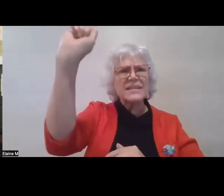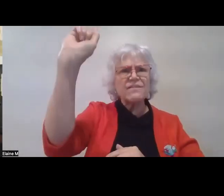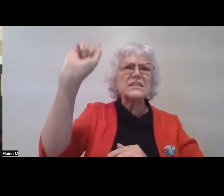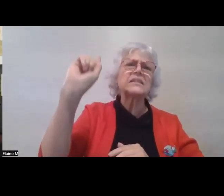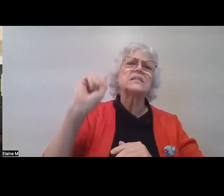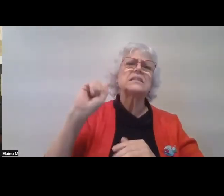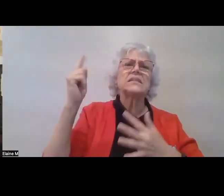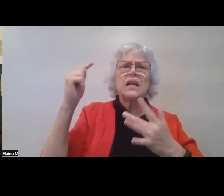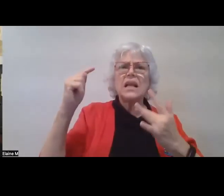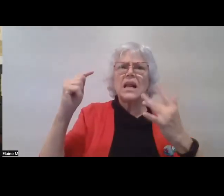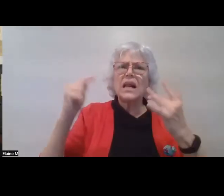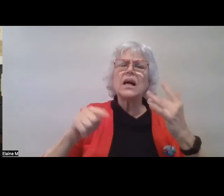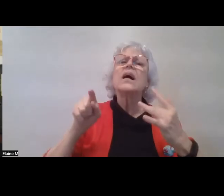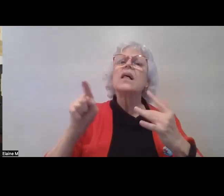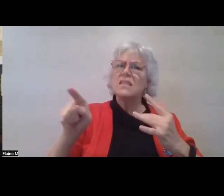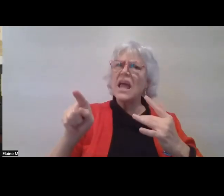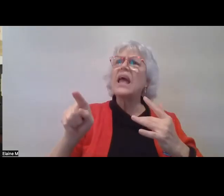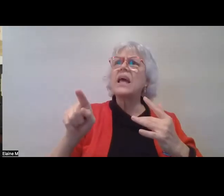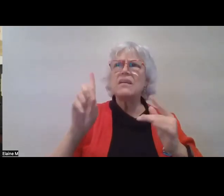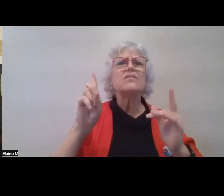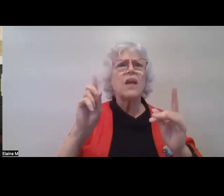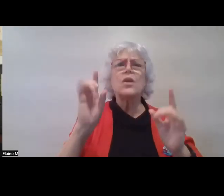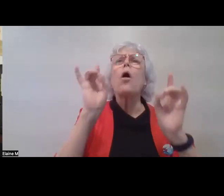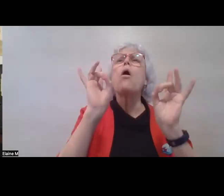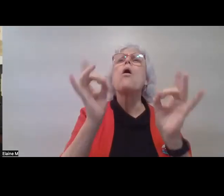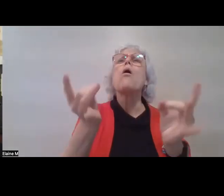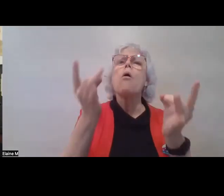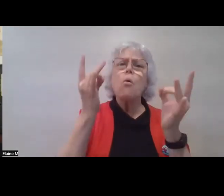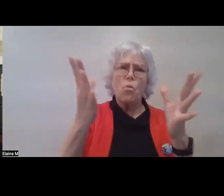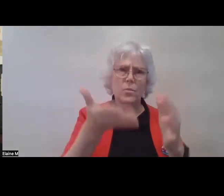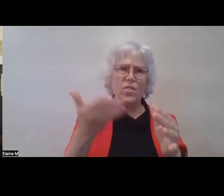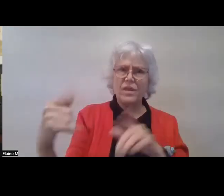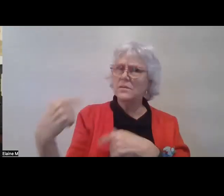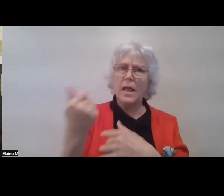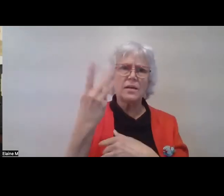But they have done some pretty horrible things over the last few years.